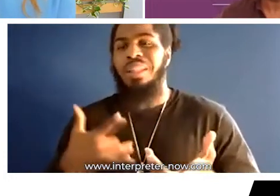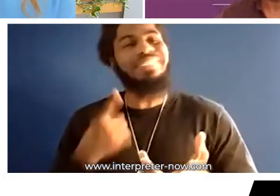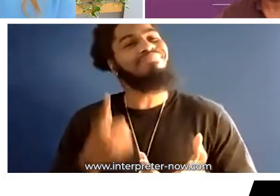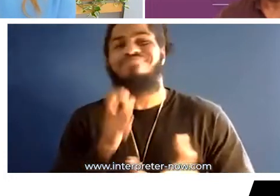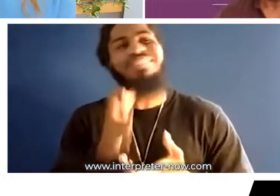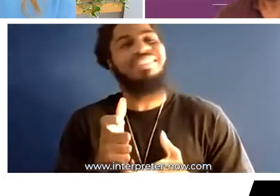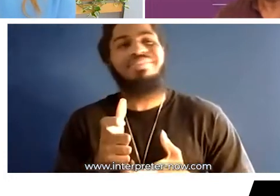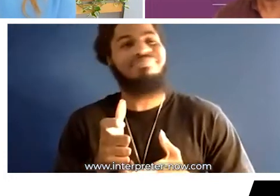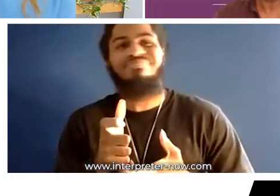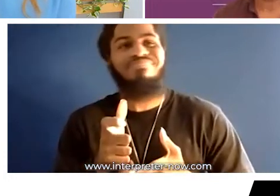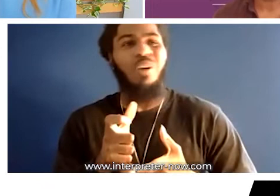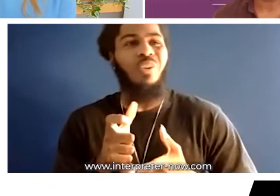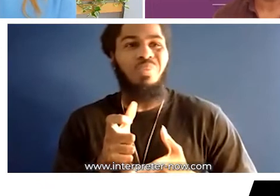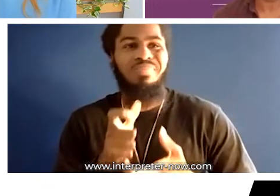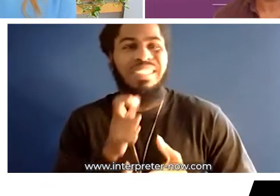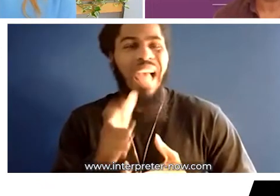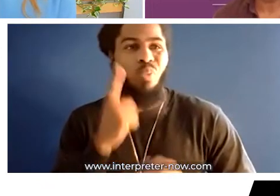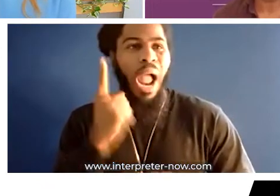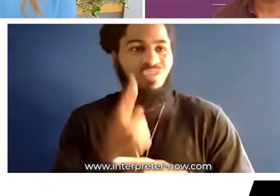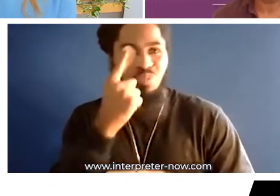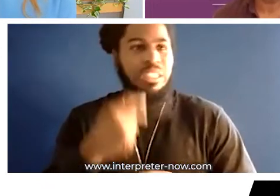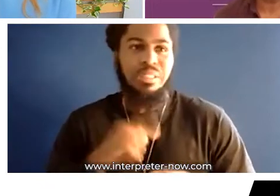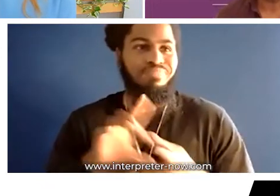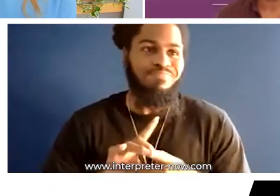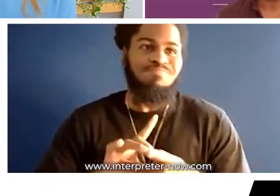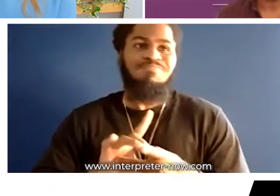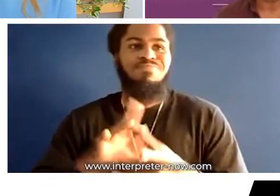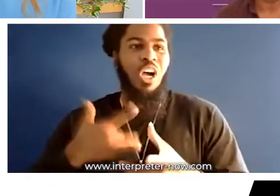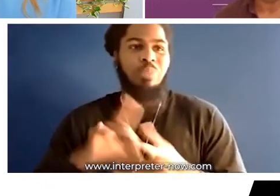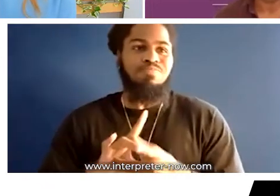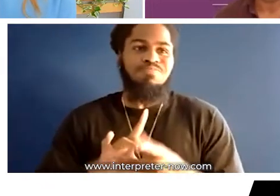and disconnected, it causes us to be even more intentional about designing new ways